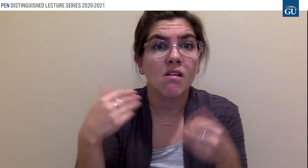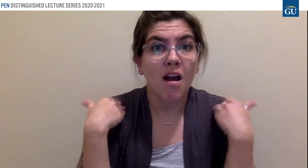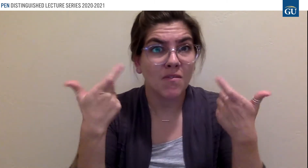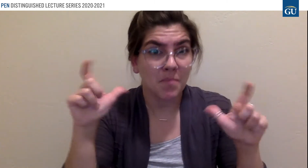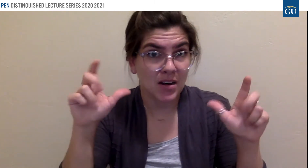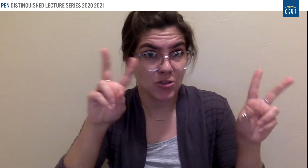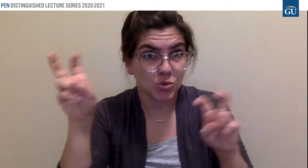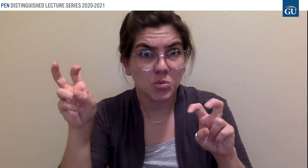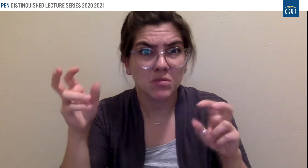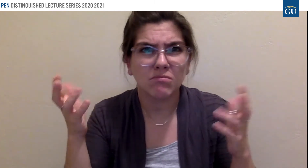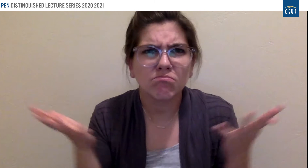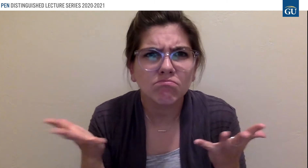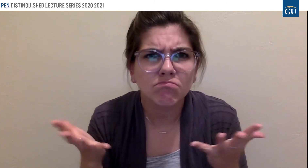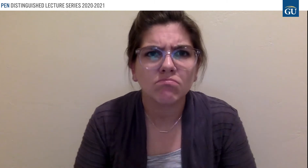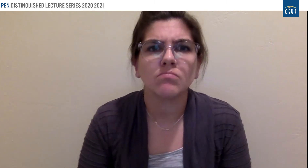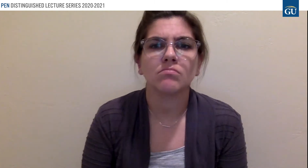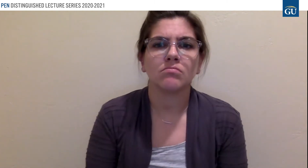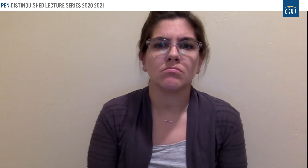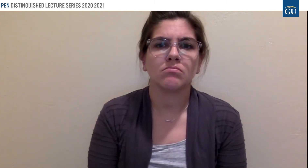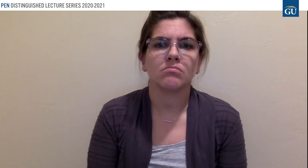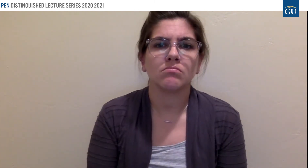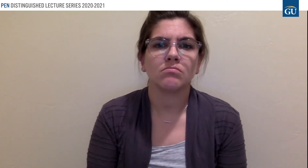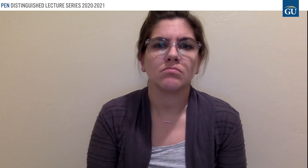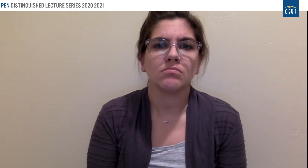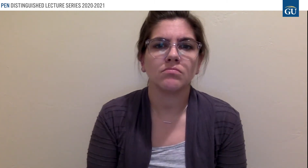What are the grander issues that the field is grappling with